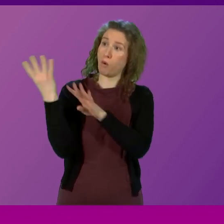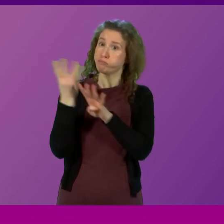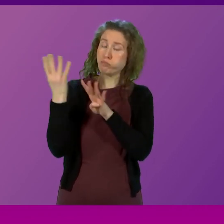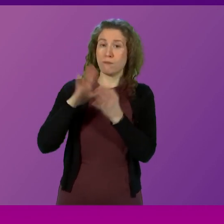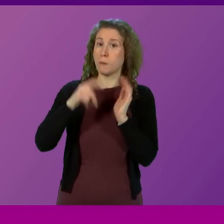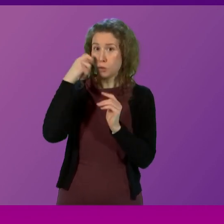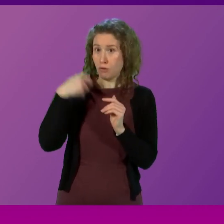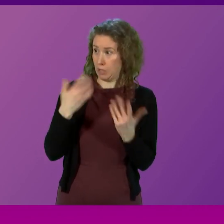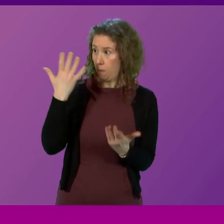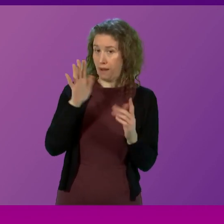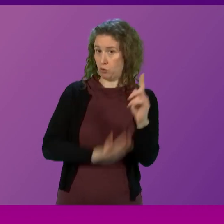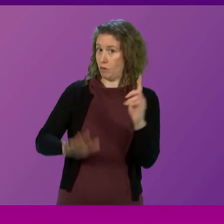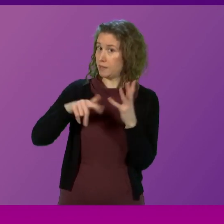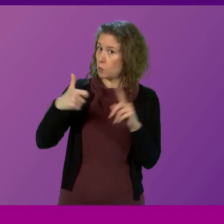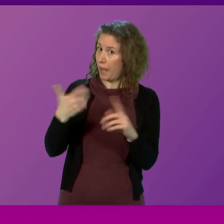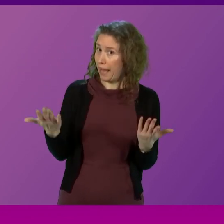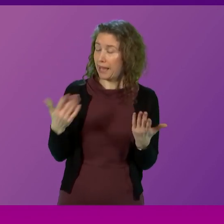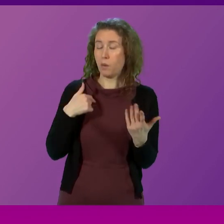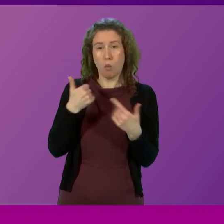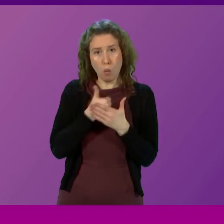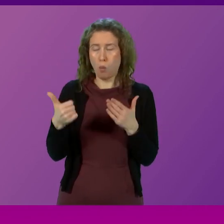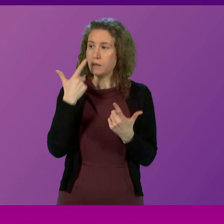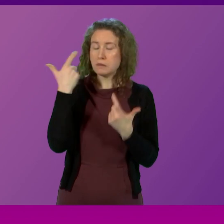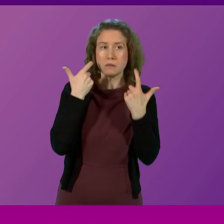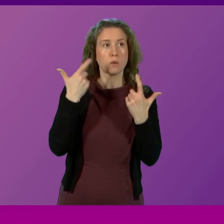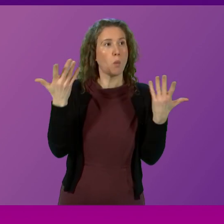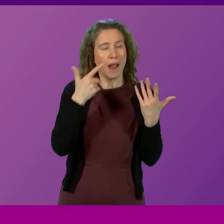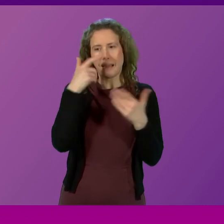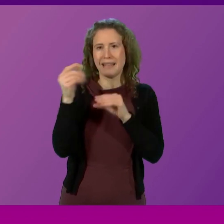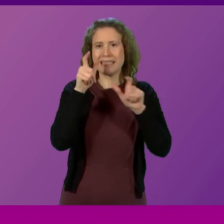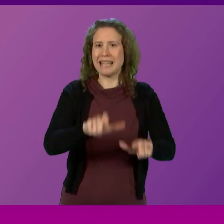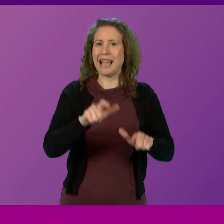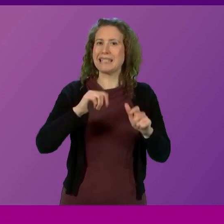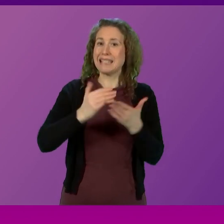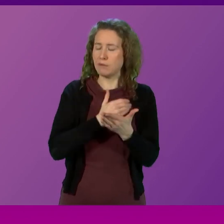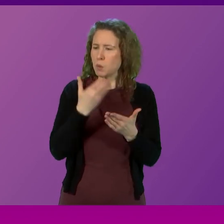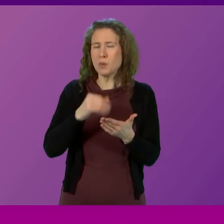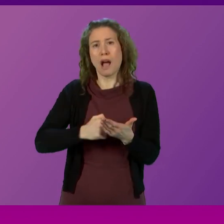in the UK as we continue to seek to provide a place of safety; we use our own budget to do